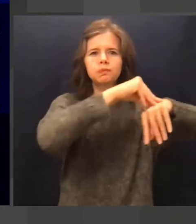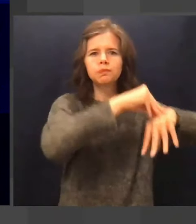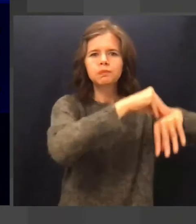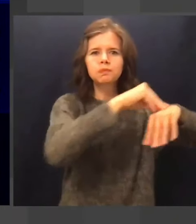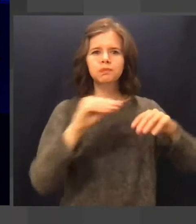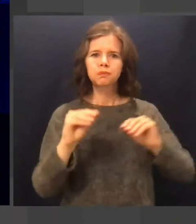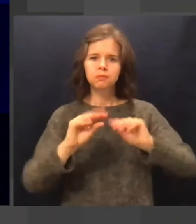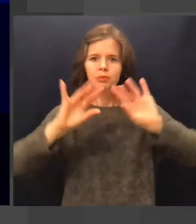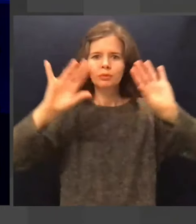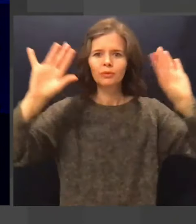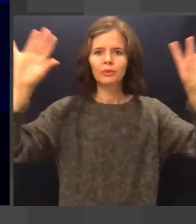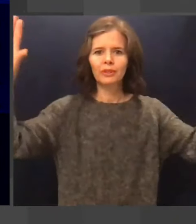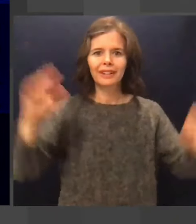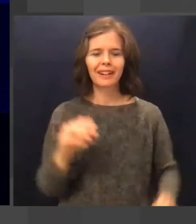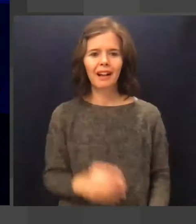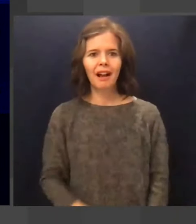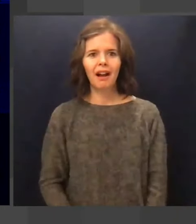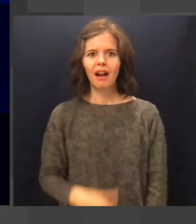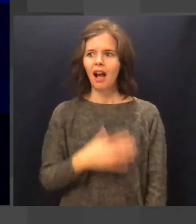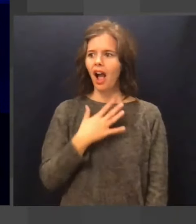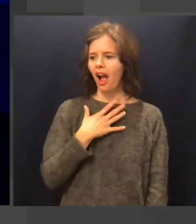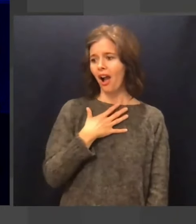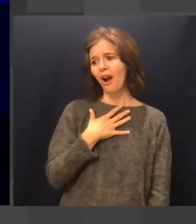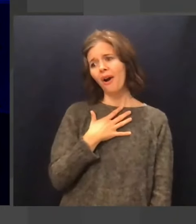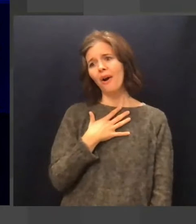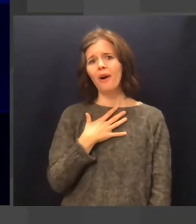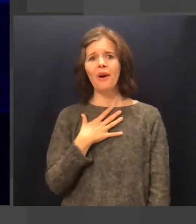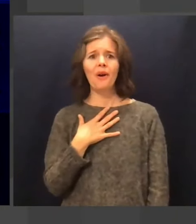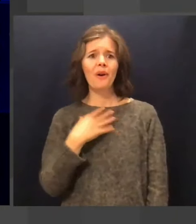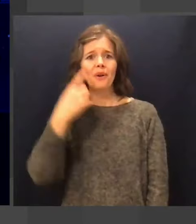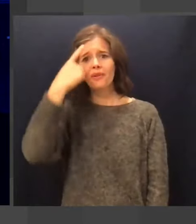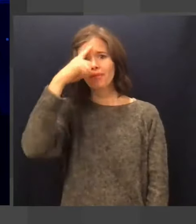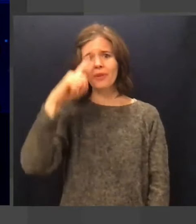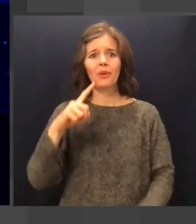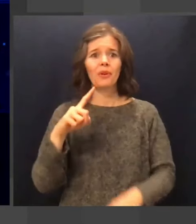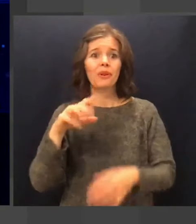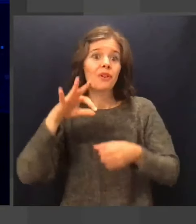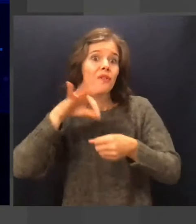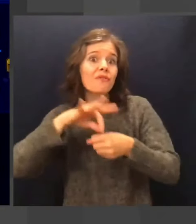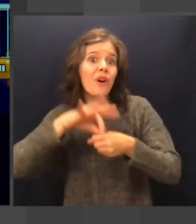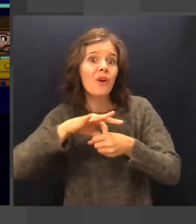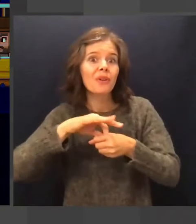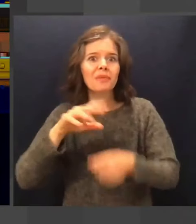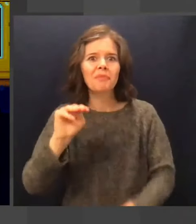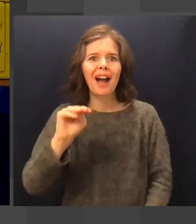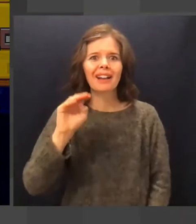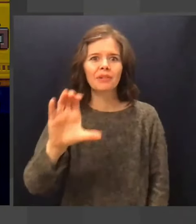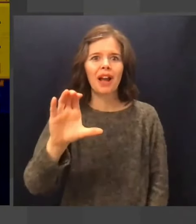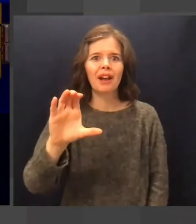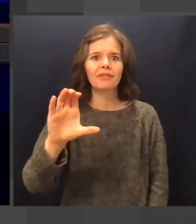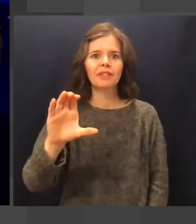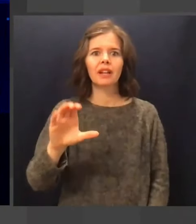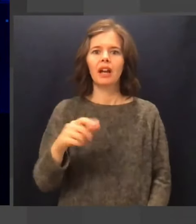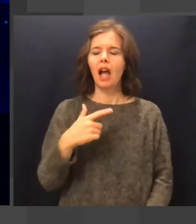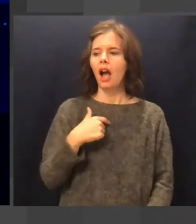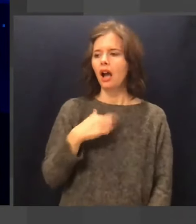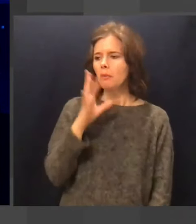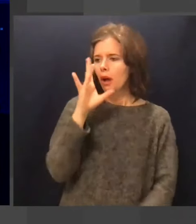WHAT WAS I MEANT TO SAY AGAIN? VOTE FOR MINECRAFT.